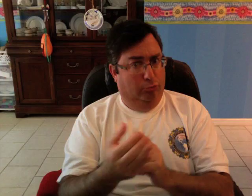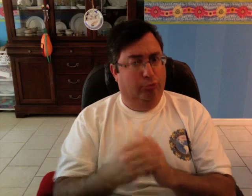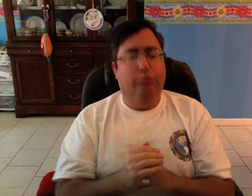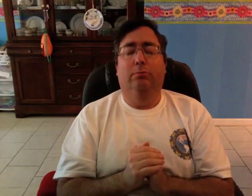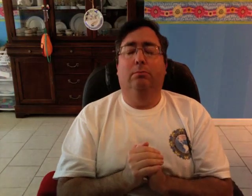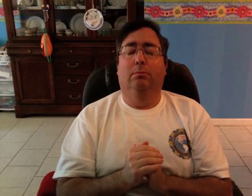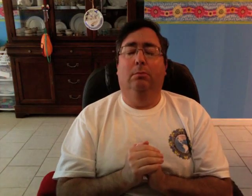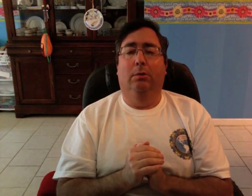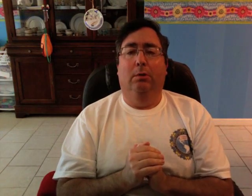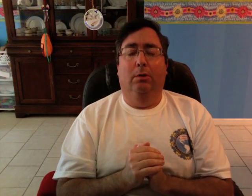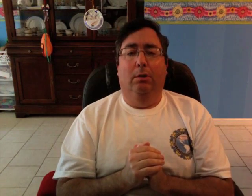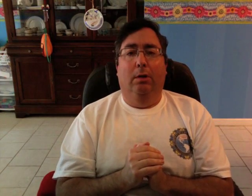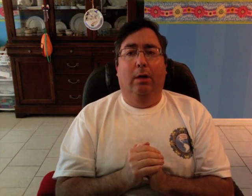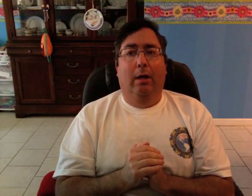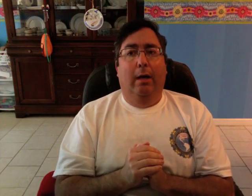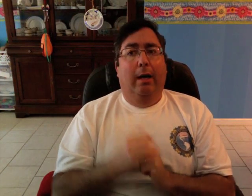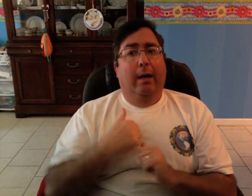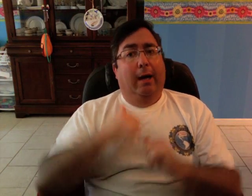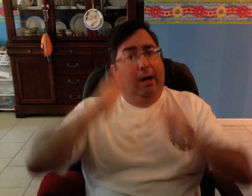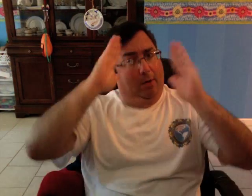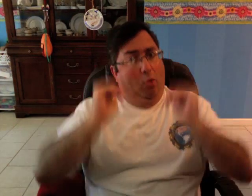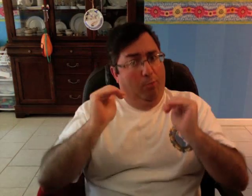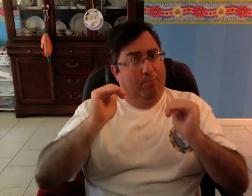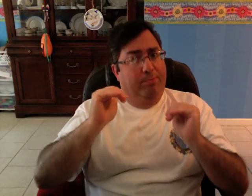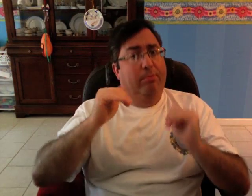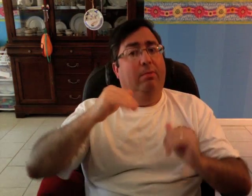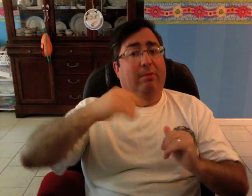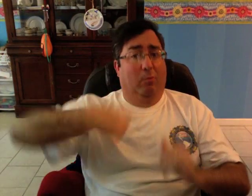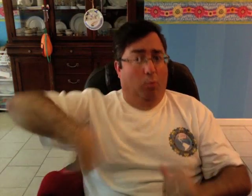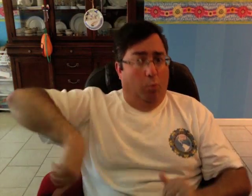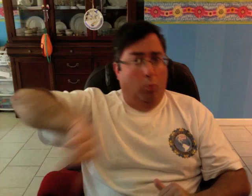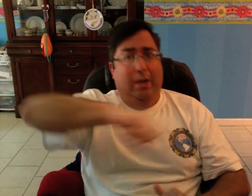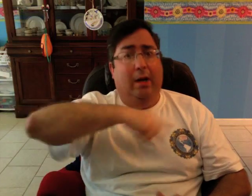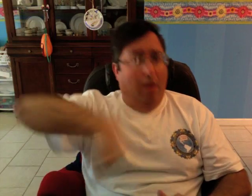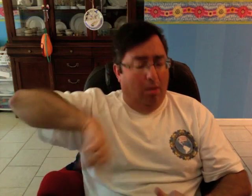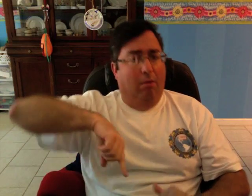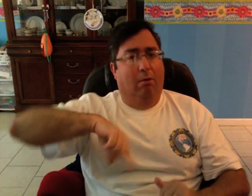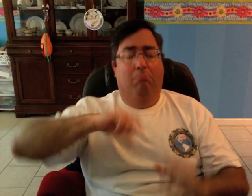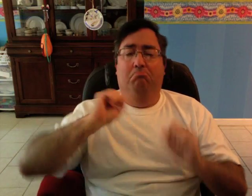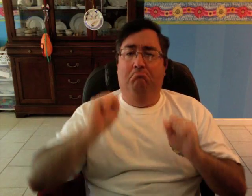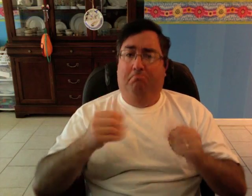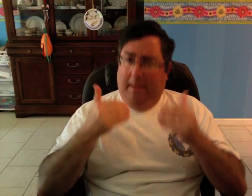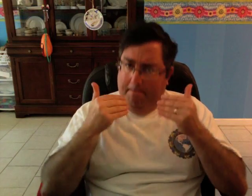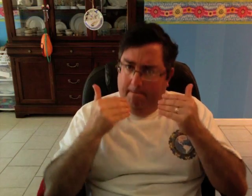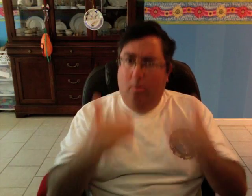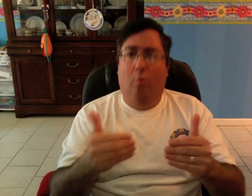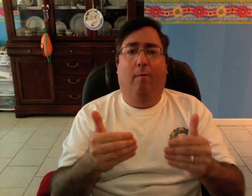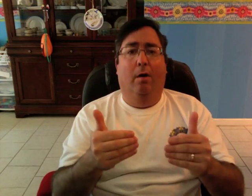I hope that we all can move on